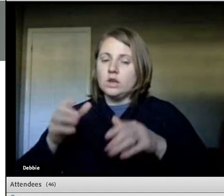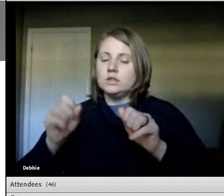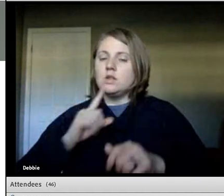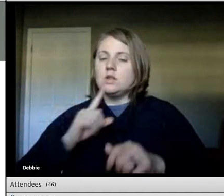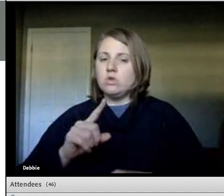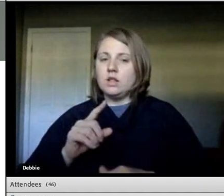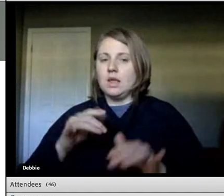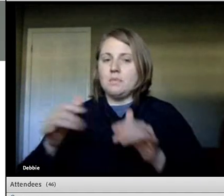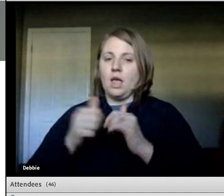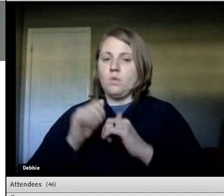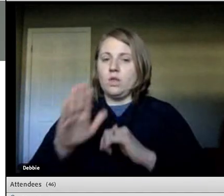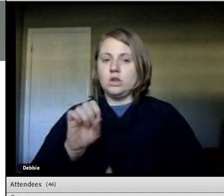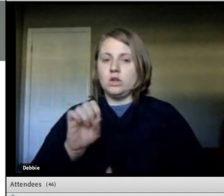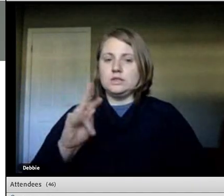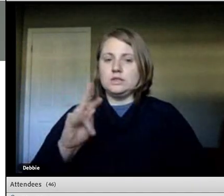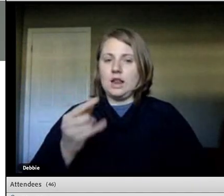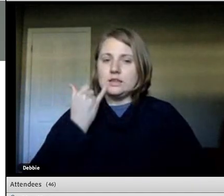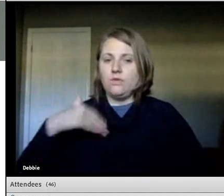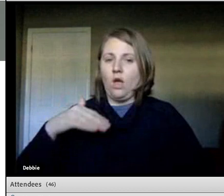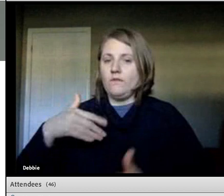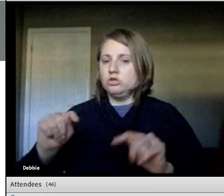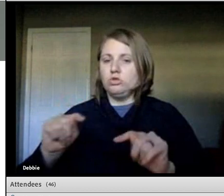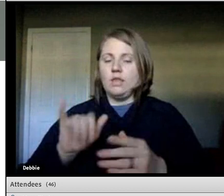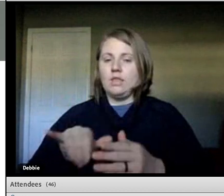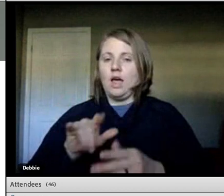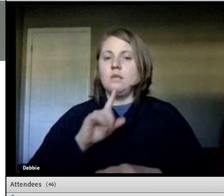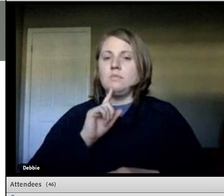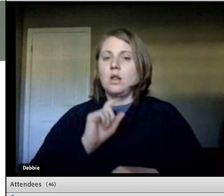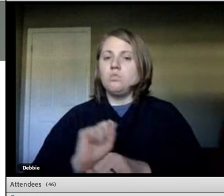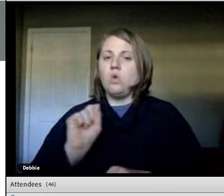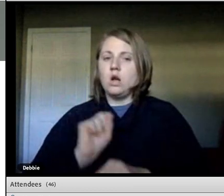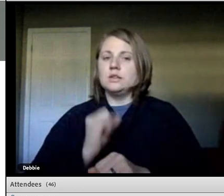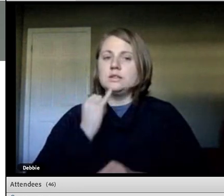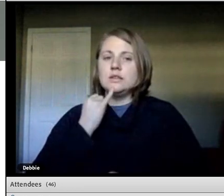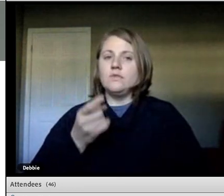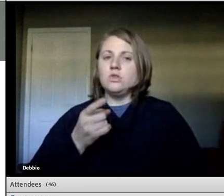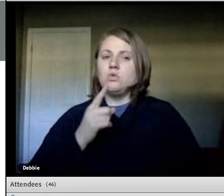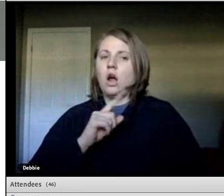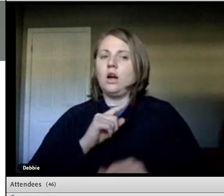If you haven't tried it, it works. You know, if you're a Google user, you probably are not going to have